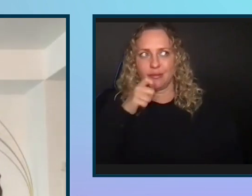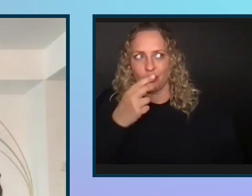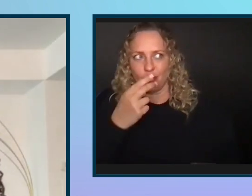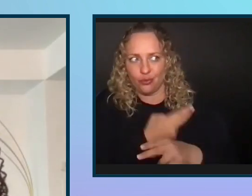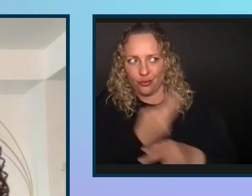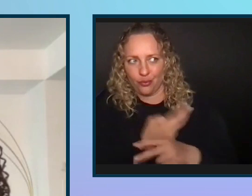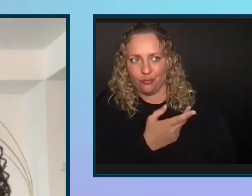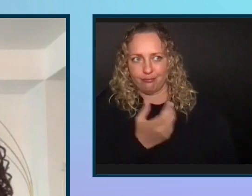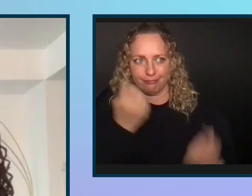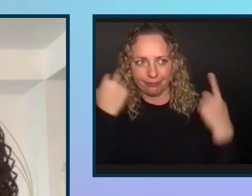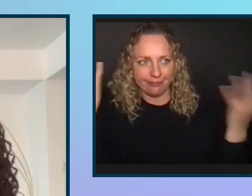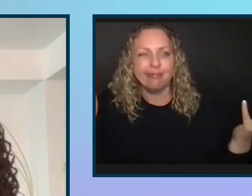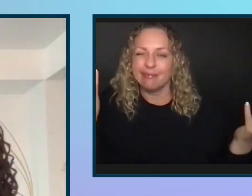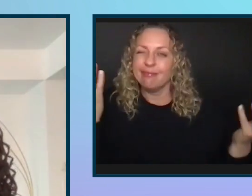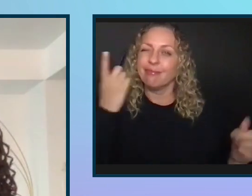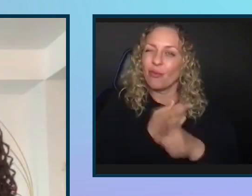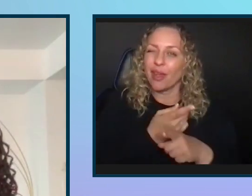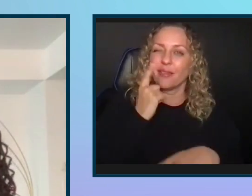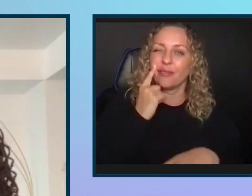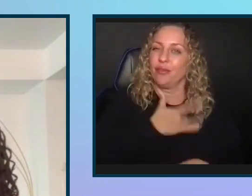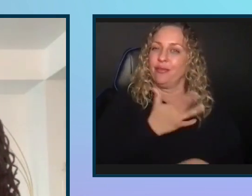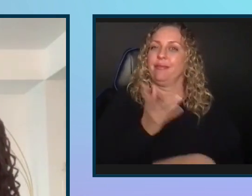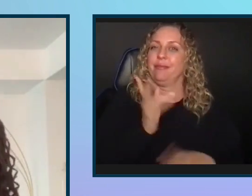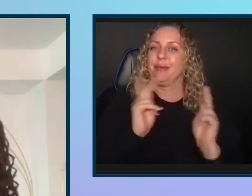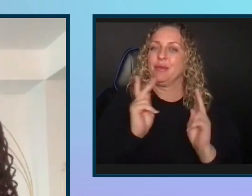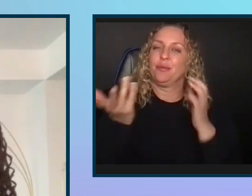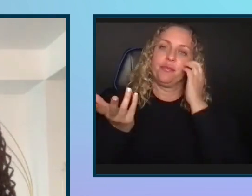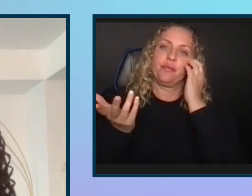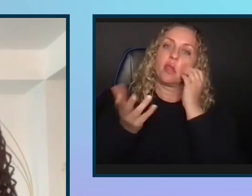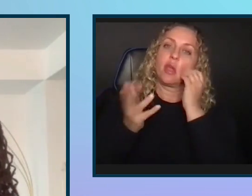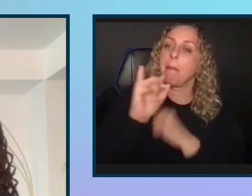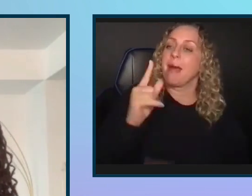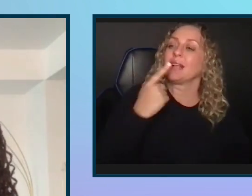Well and I think it's a great point that, you know, you're talking to people,